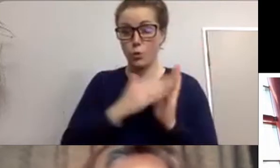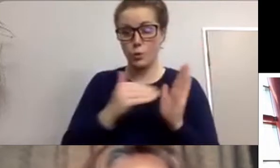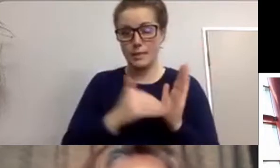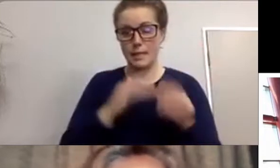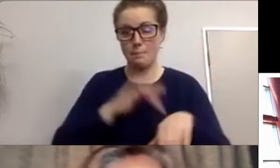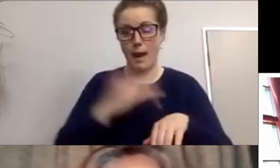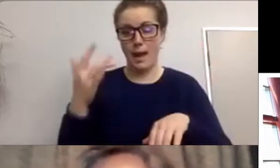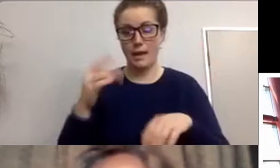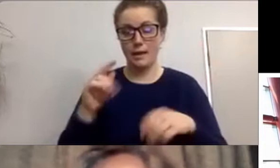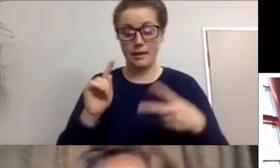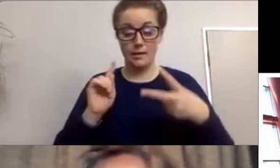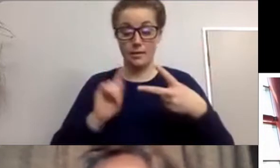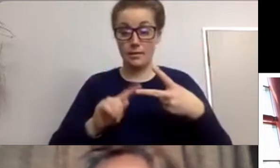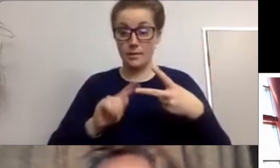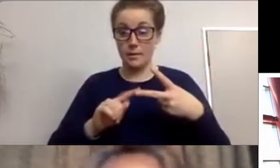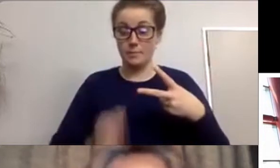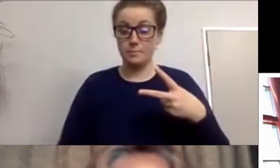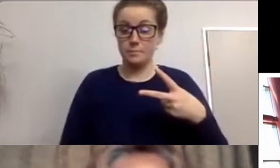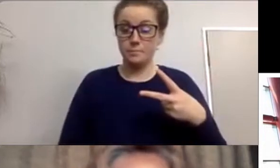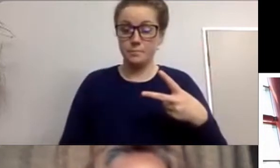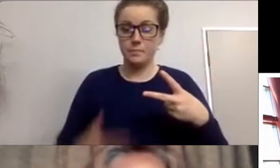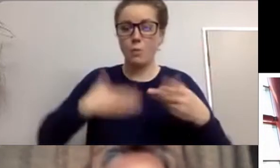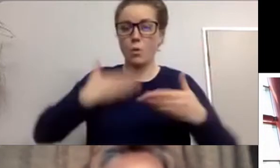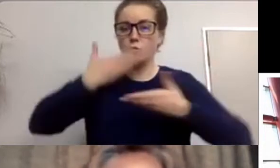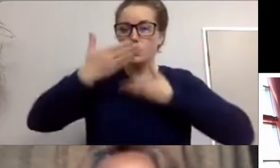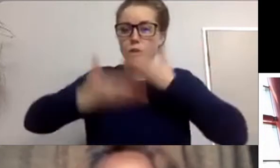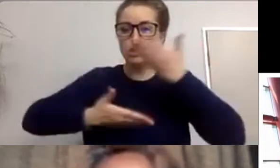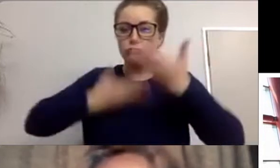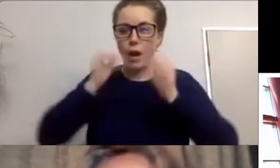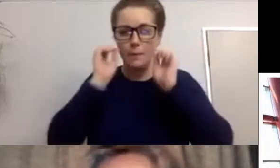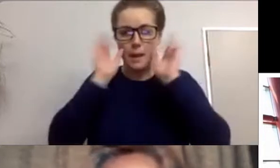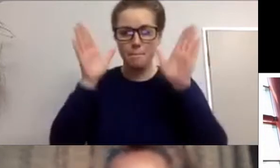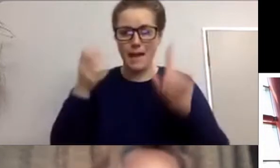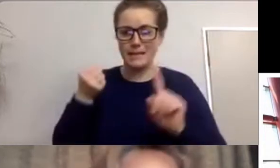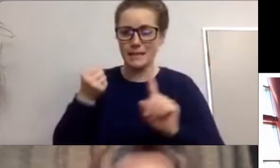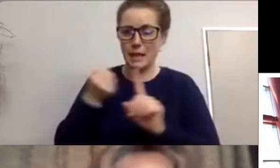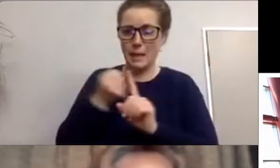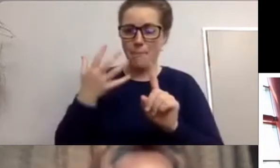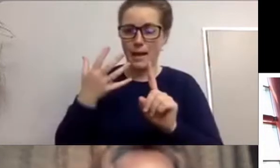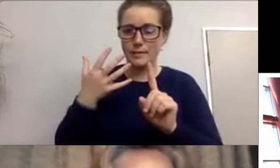part I would like to describe to you the amazing impact it had on the entire